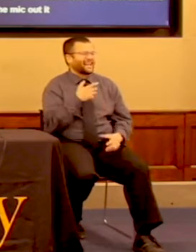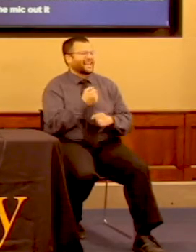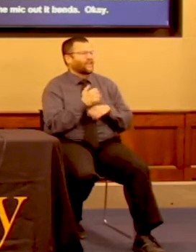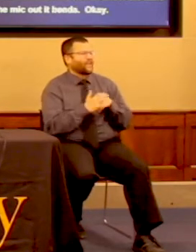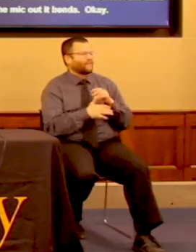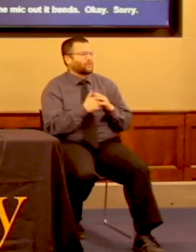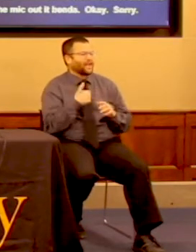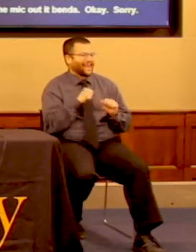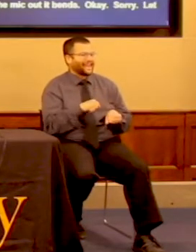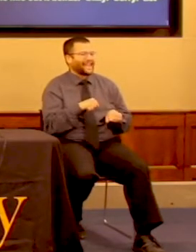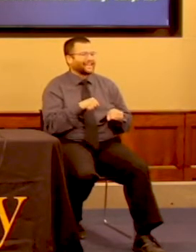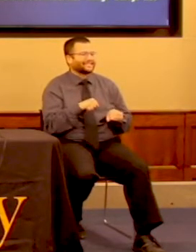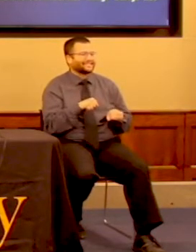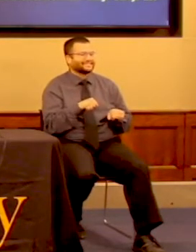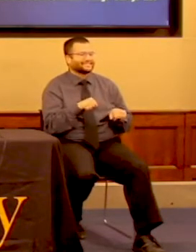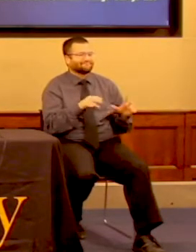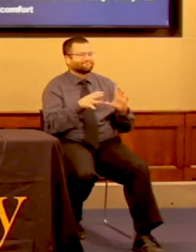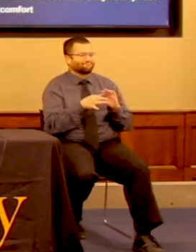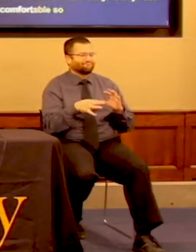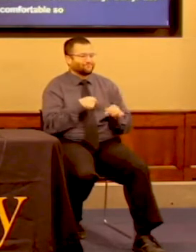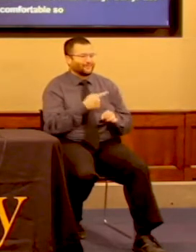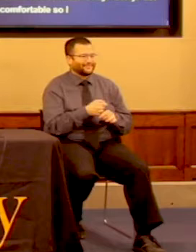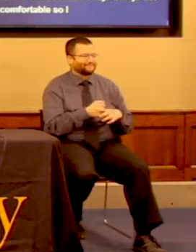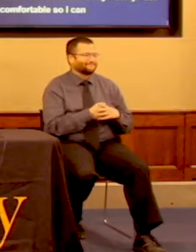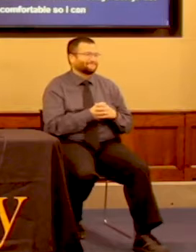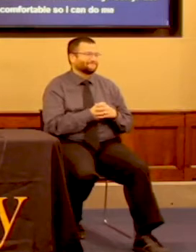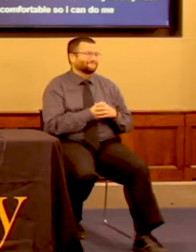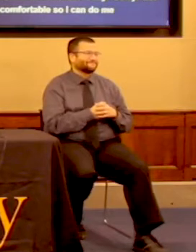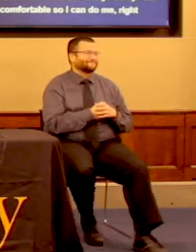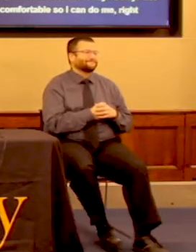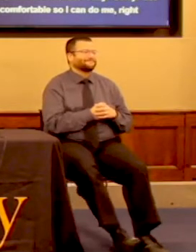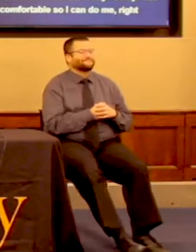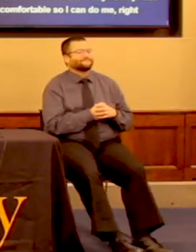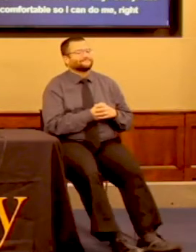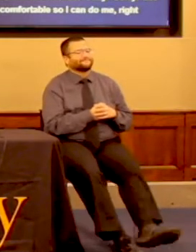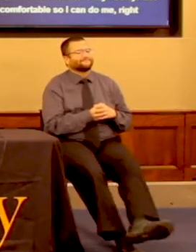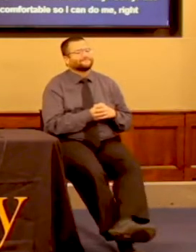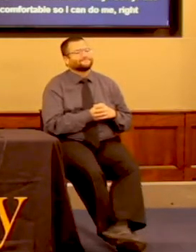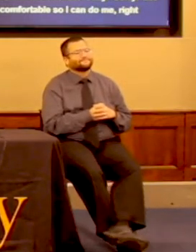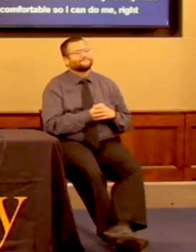could do me right